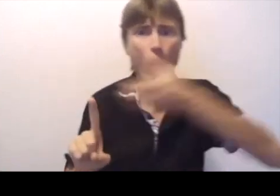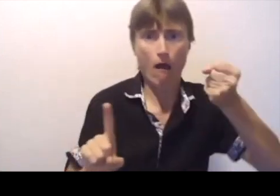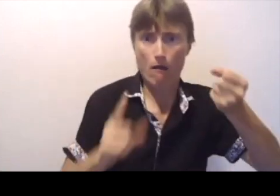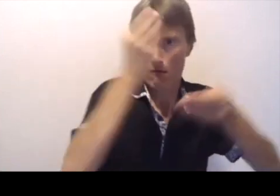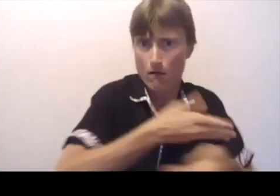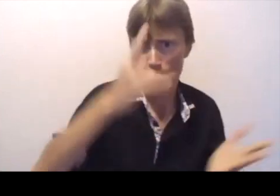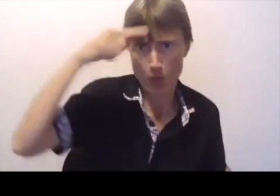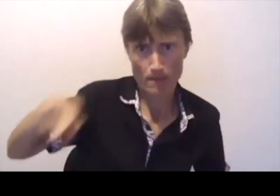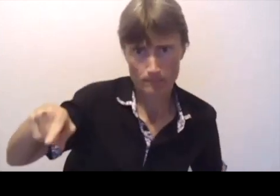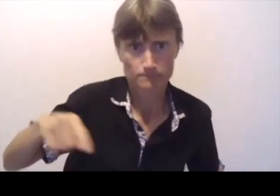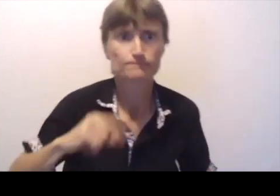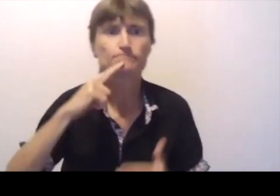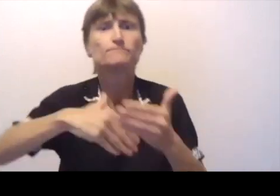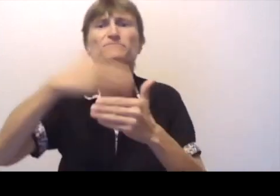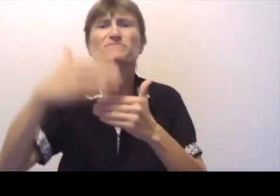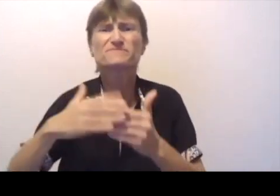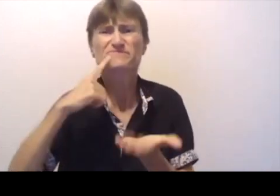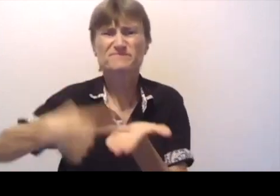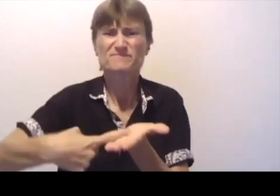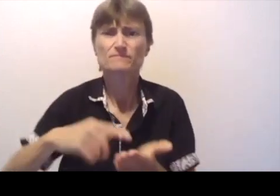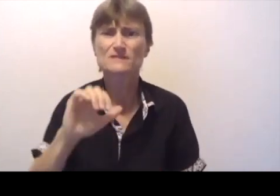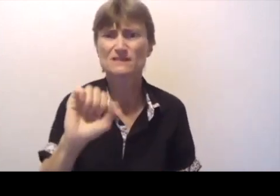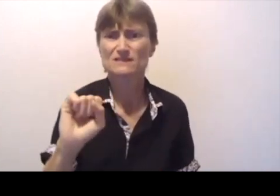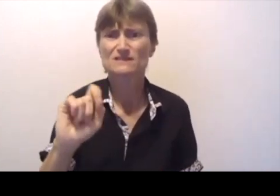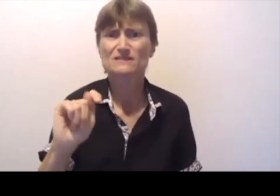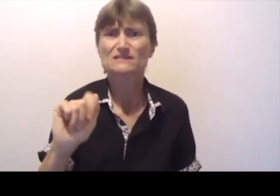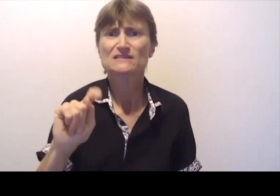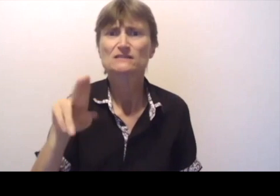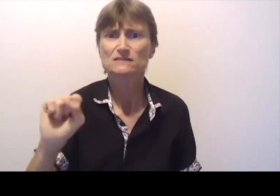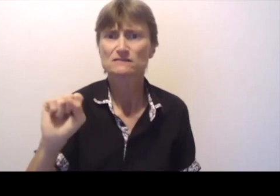the status of the artist now i really feel this is important for me to talk